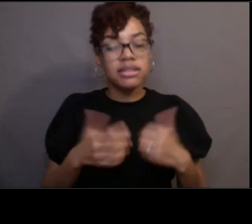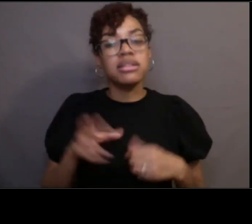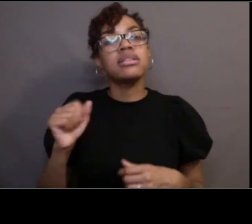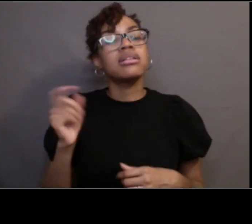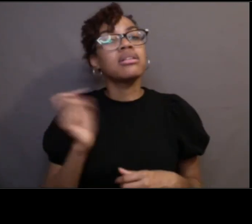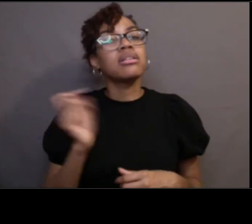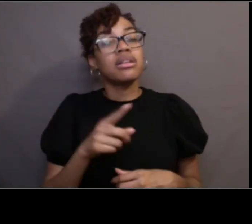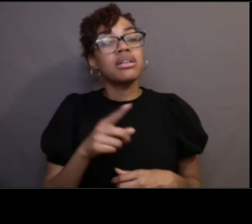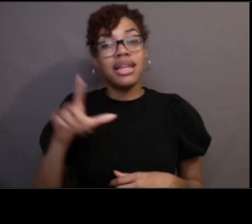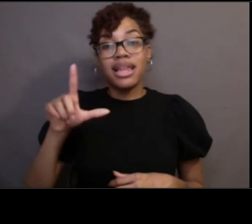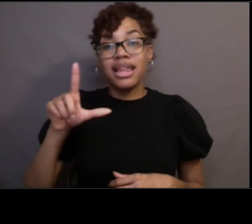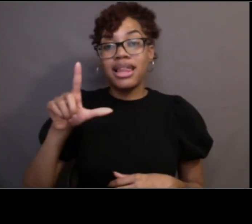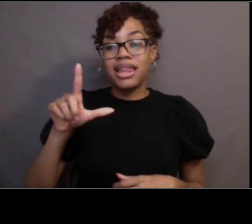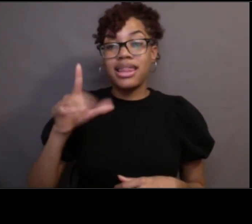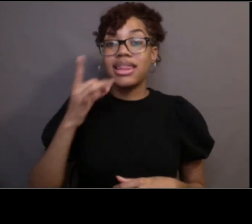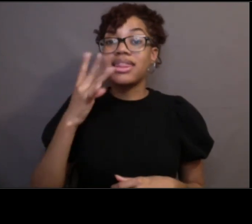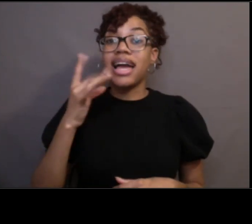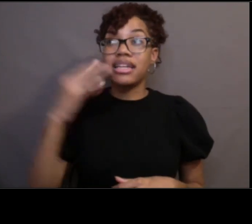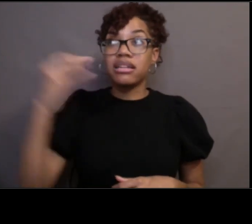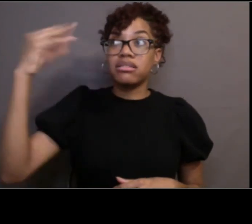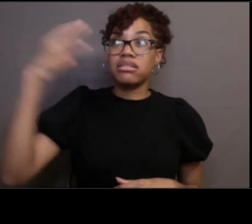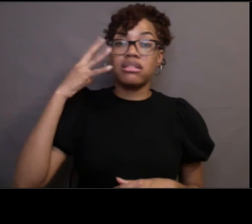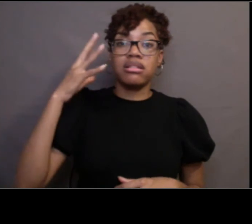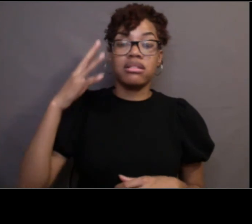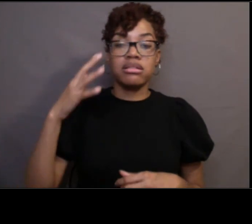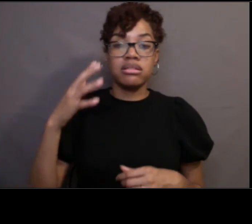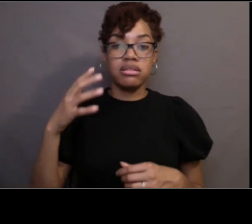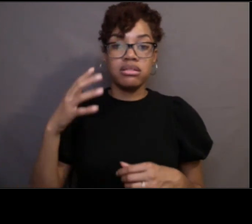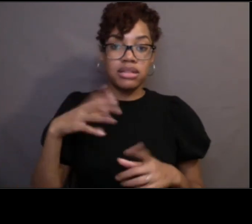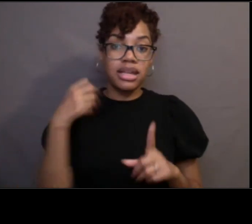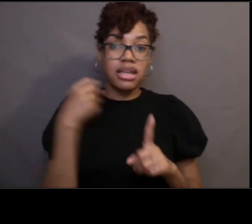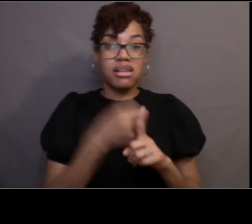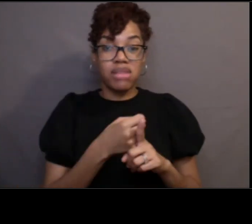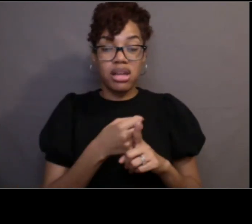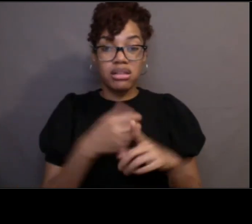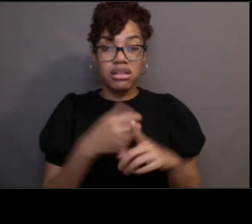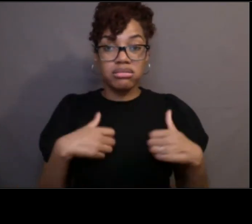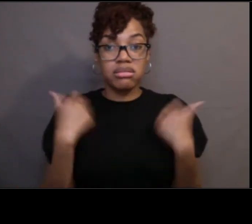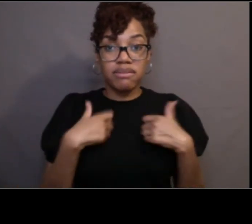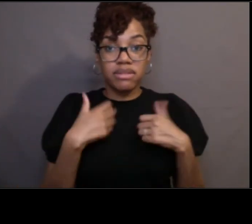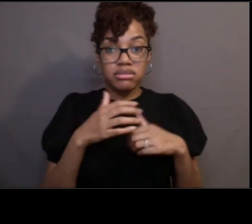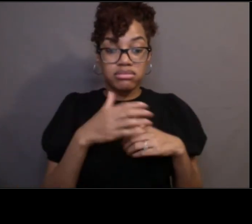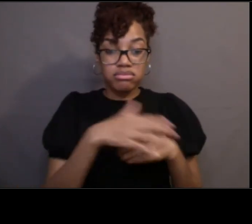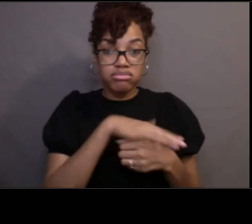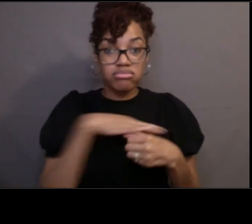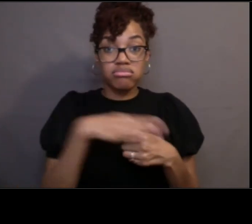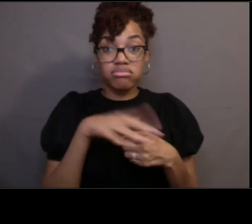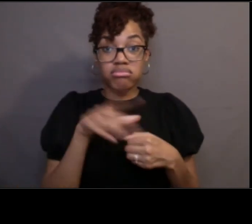interfere with sea turtle nesting?" It does. If a turtle sees light,